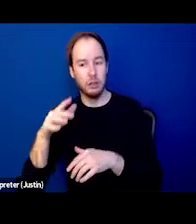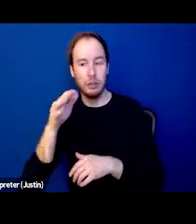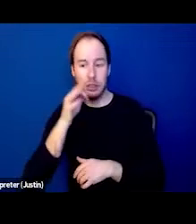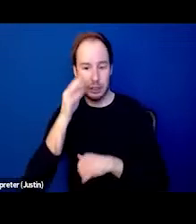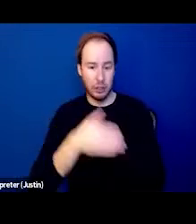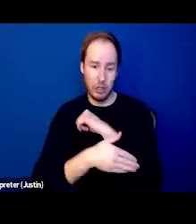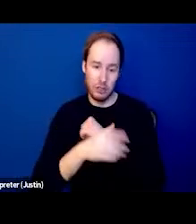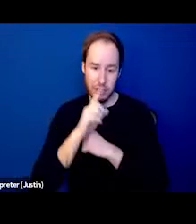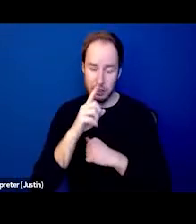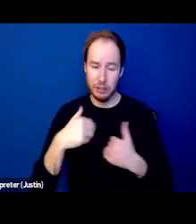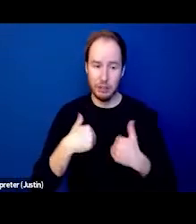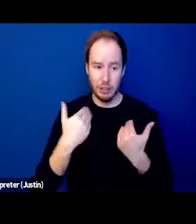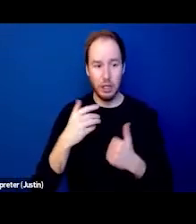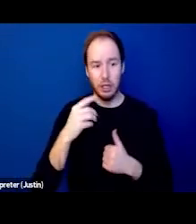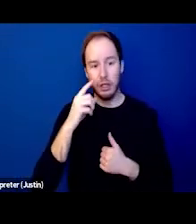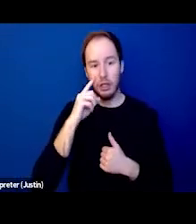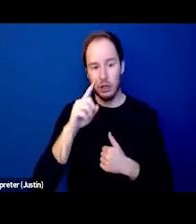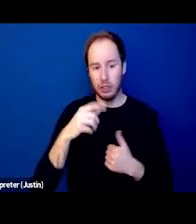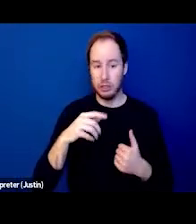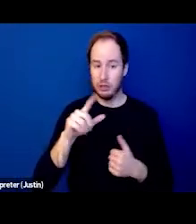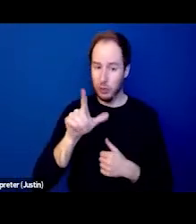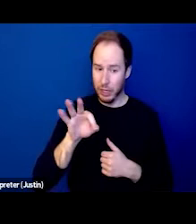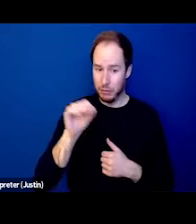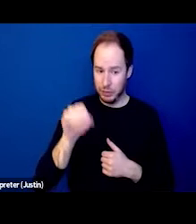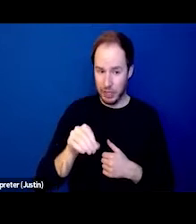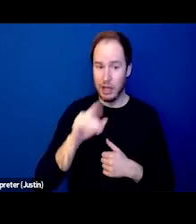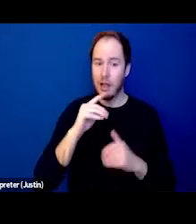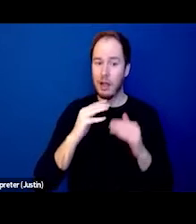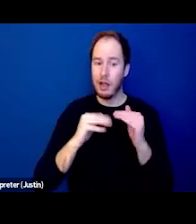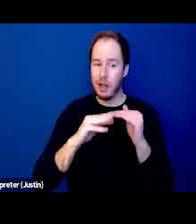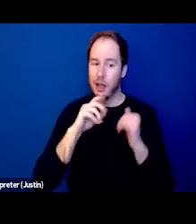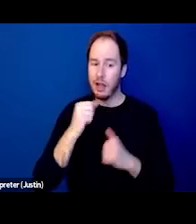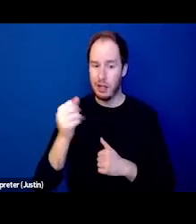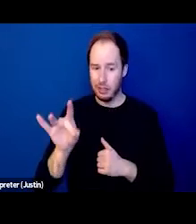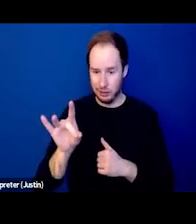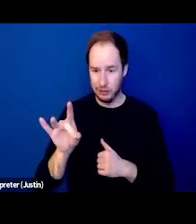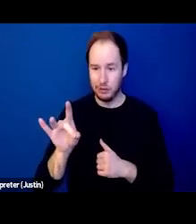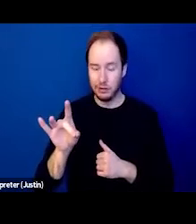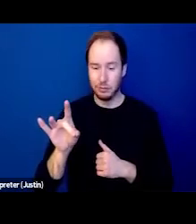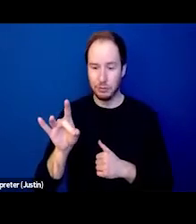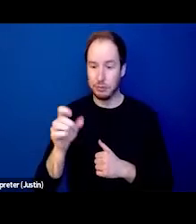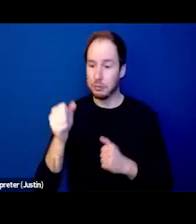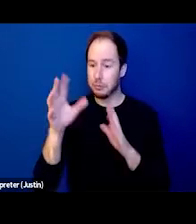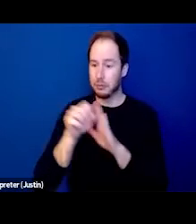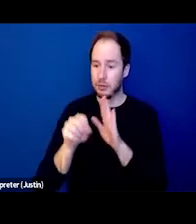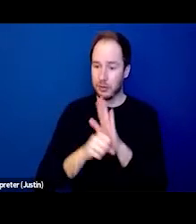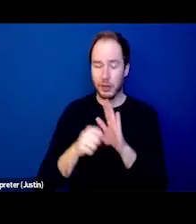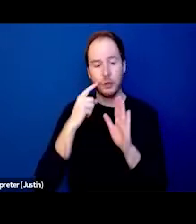with 29% of the population is under 18 years. You'll find that in other states, like in the Dakotas,